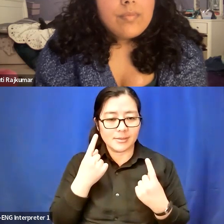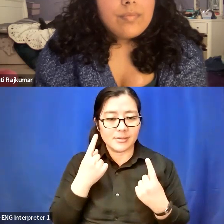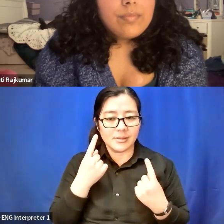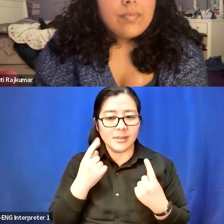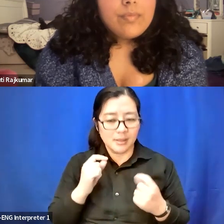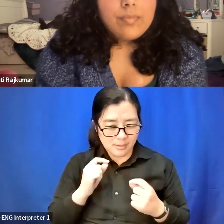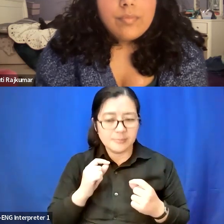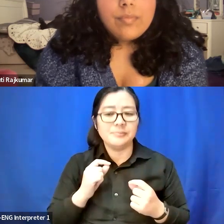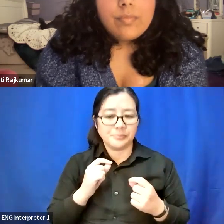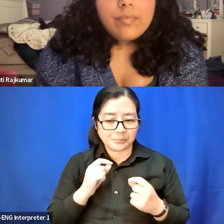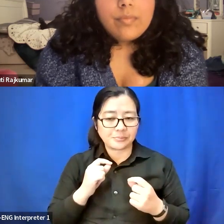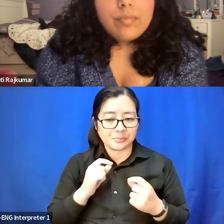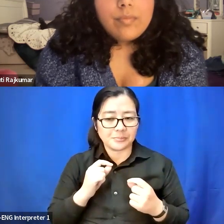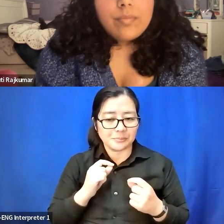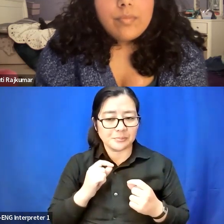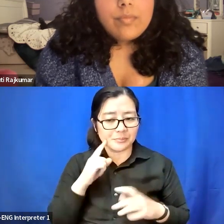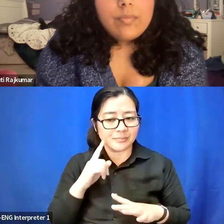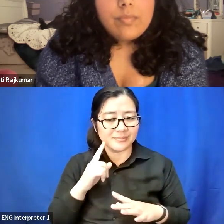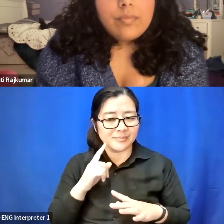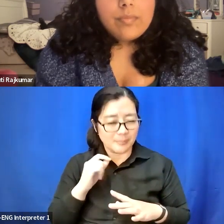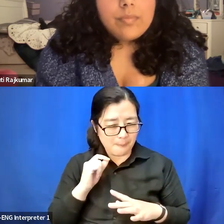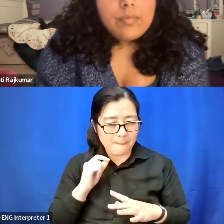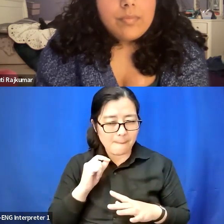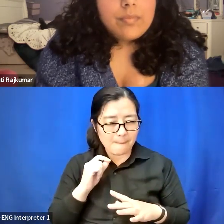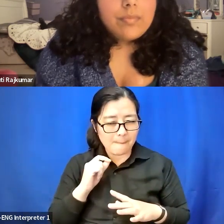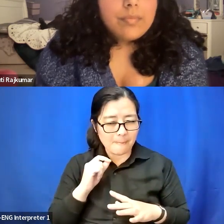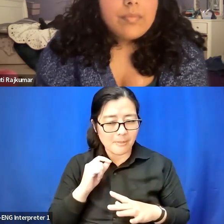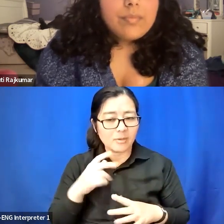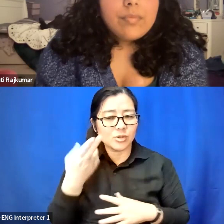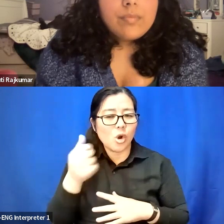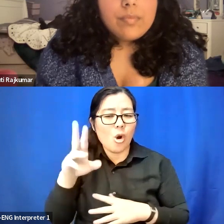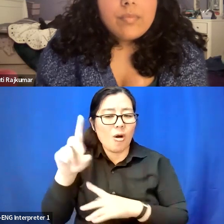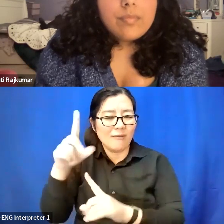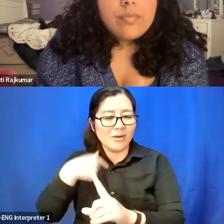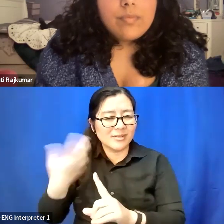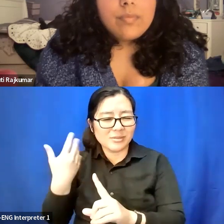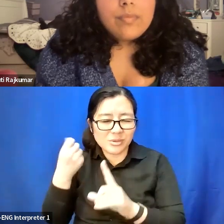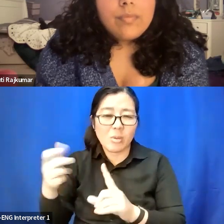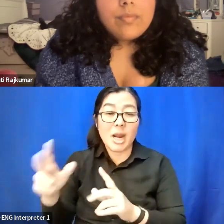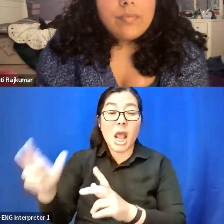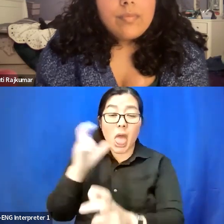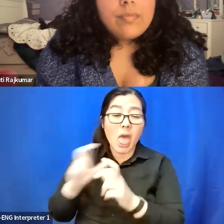that they must have like ultimate accessibility for disabled students, which is very much not the case.